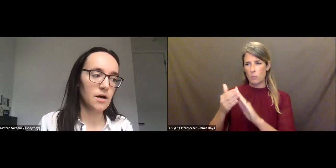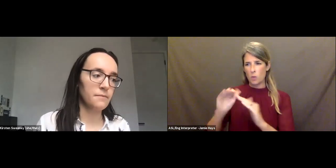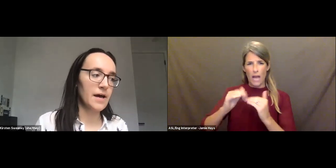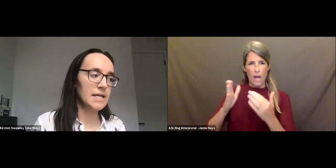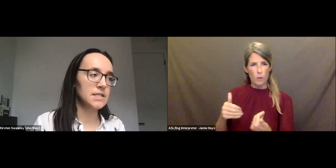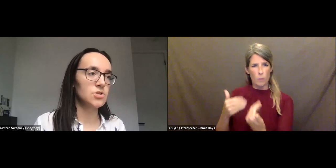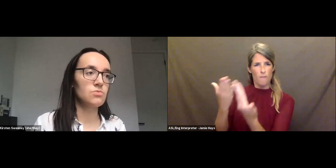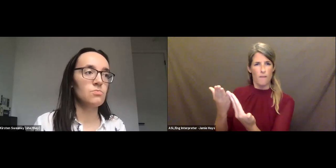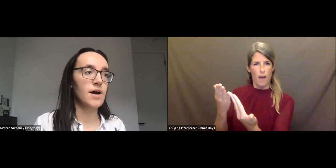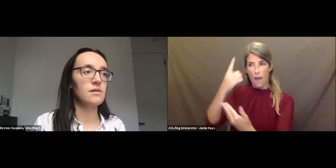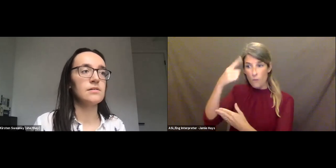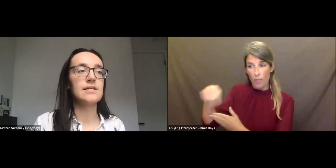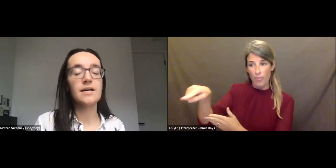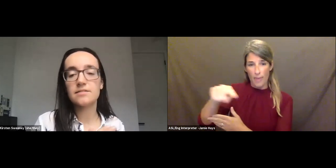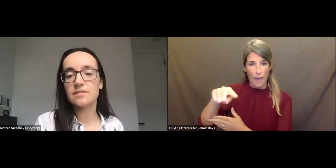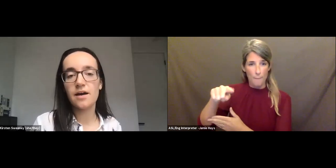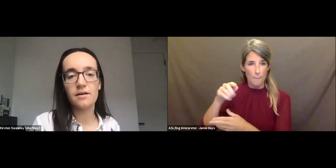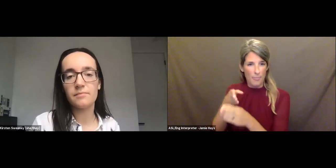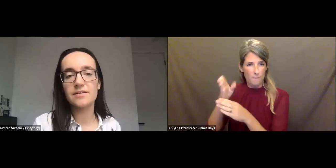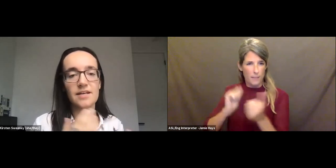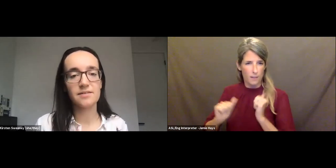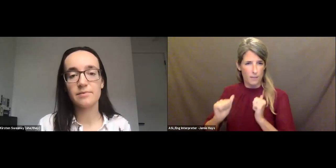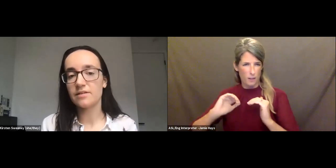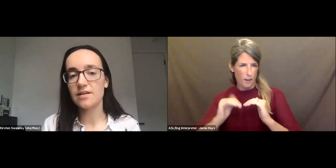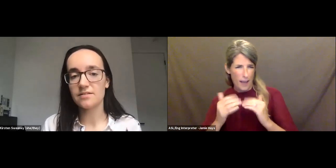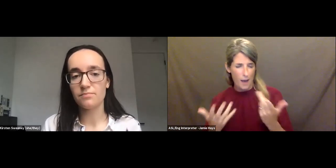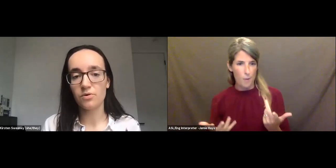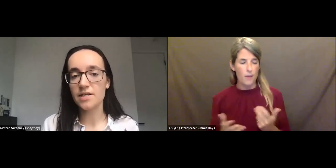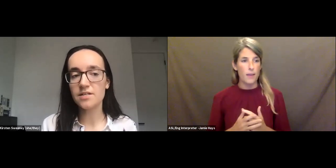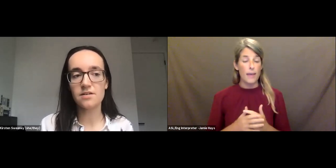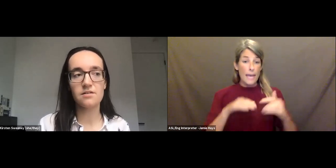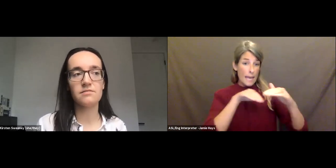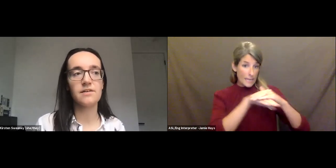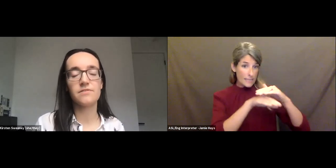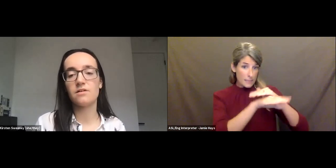And while yes, accessibility is important, you know, if there